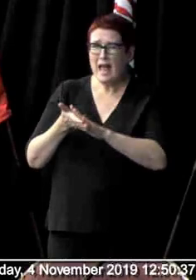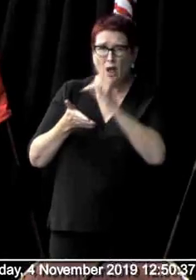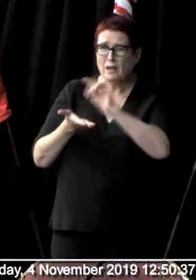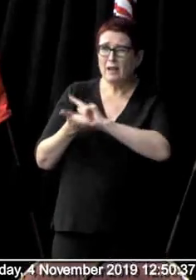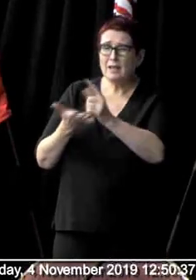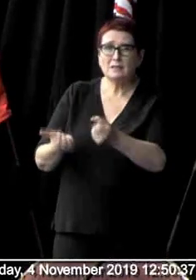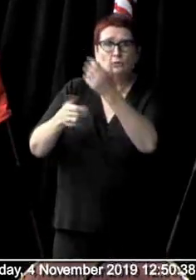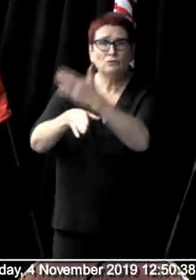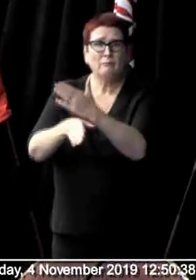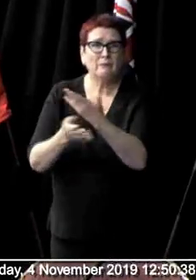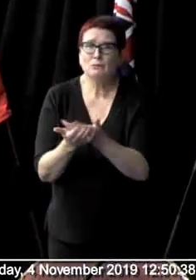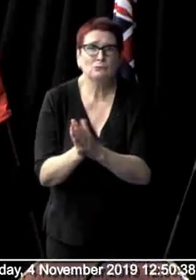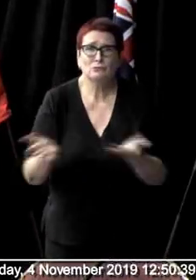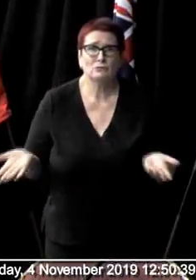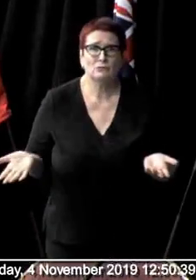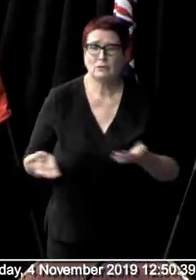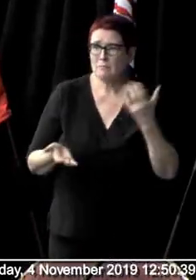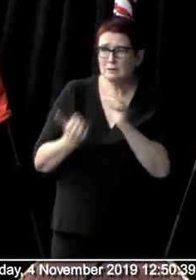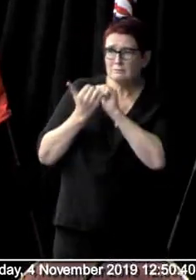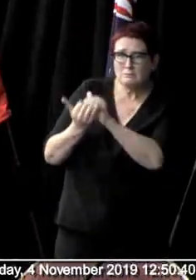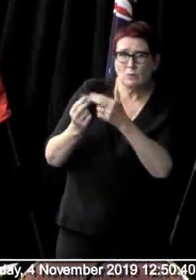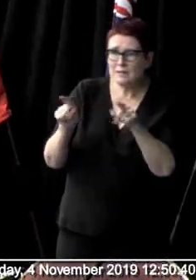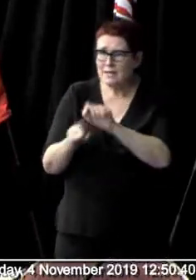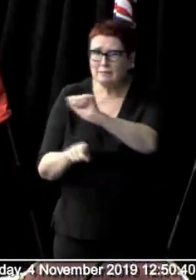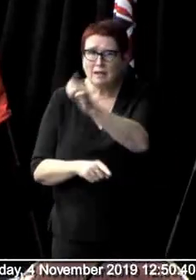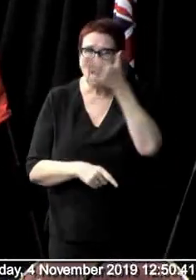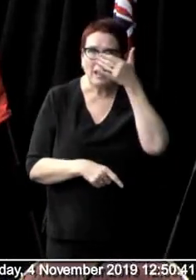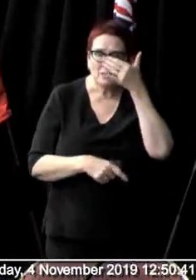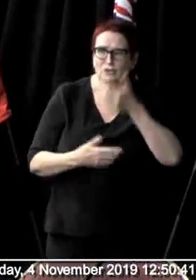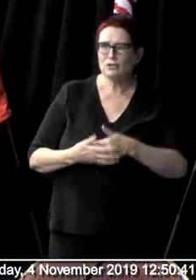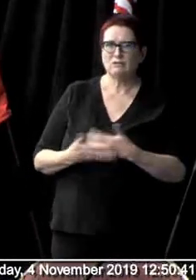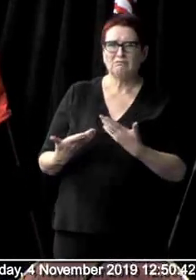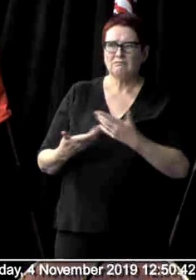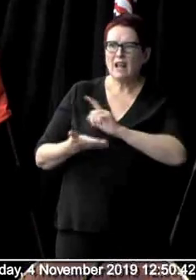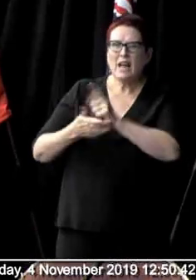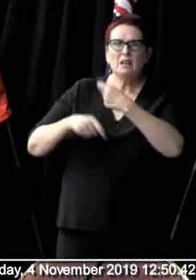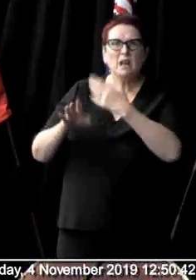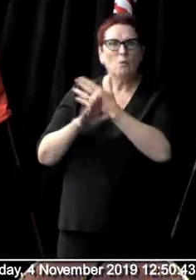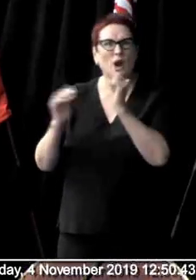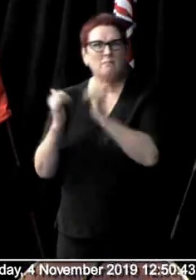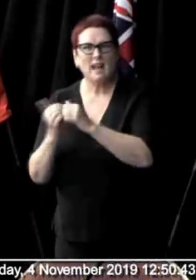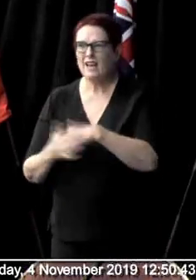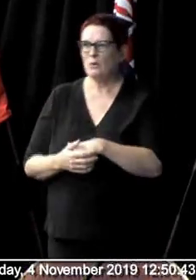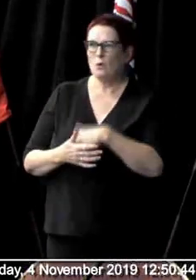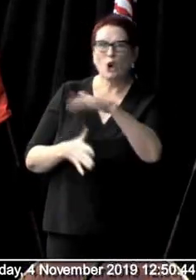Kids need to be with their – their peers who are then going to be, you know, their workmates or their university colleagues